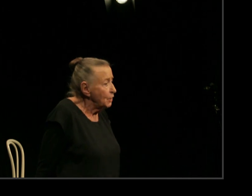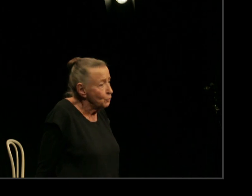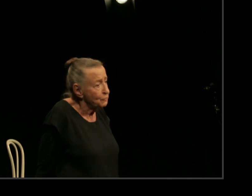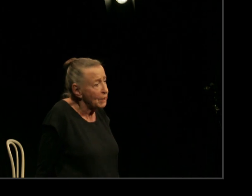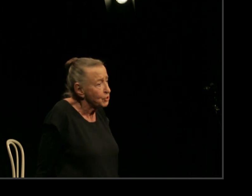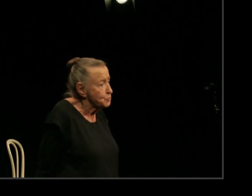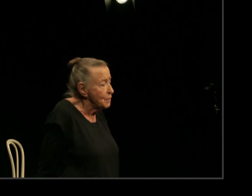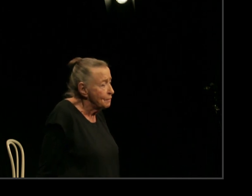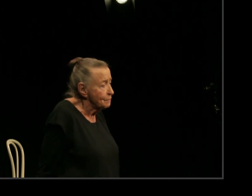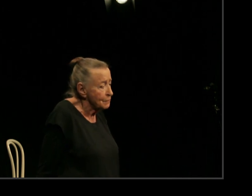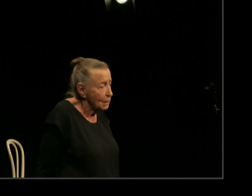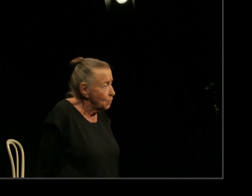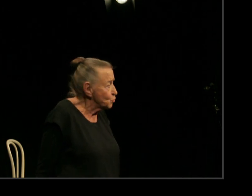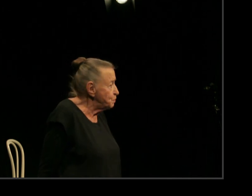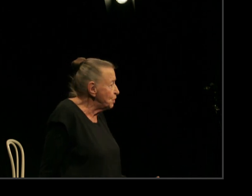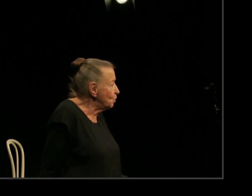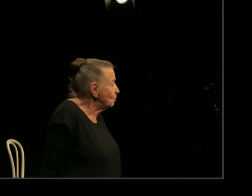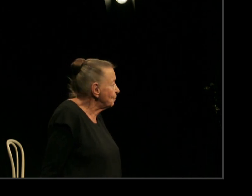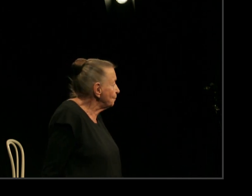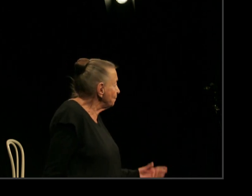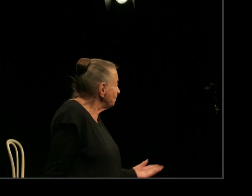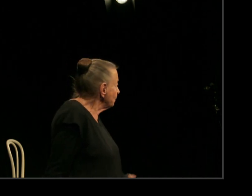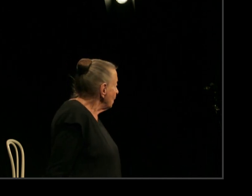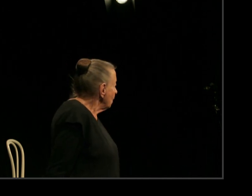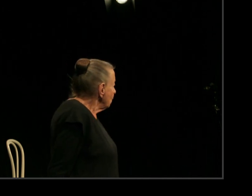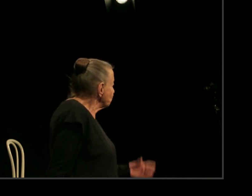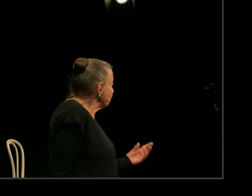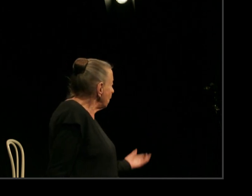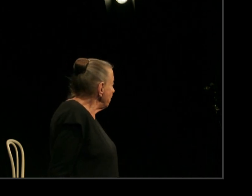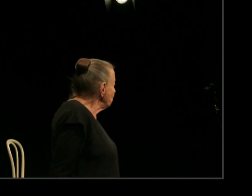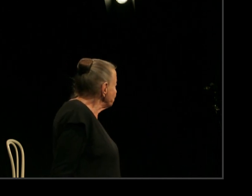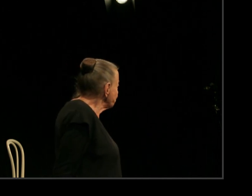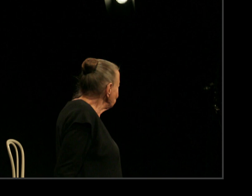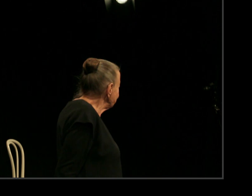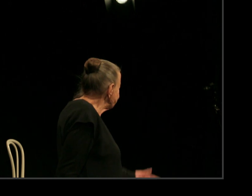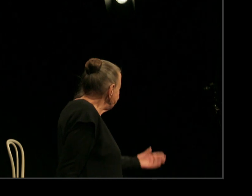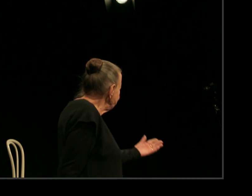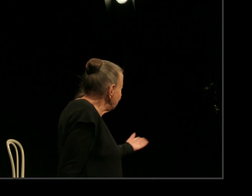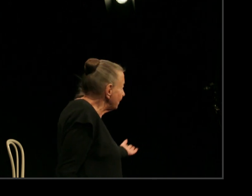and spills towards the inn. Some drink, some toast the Count.